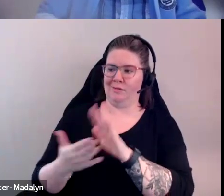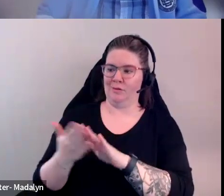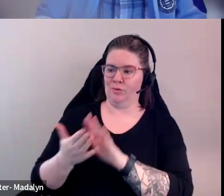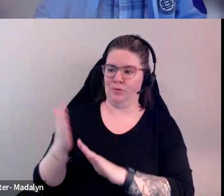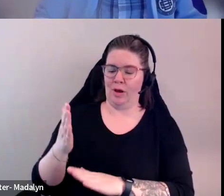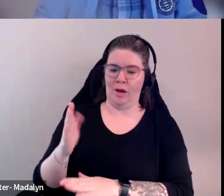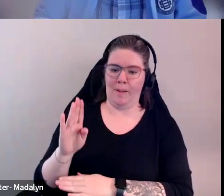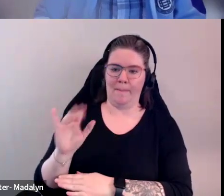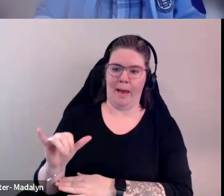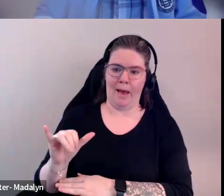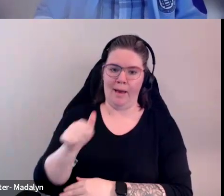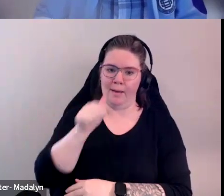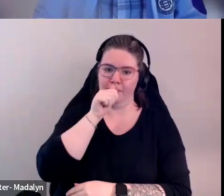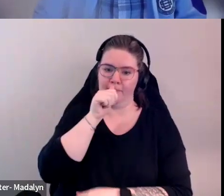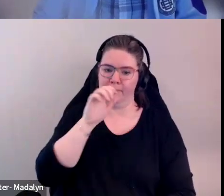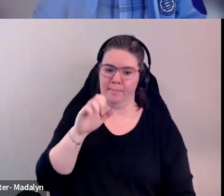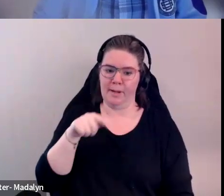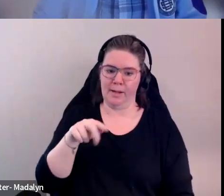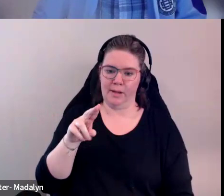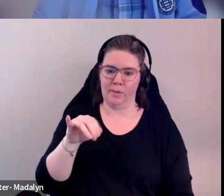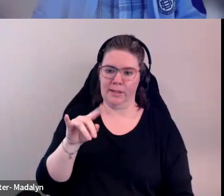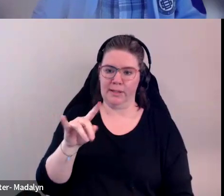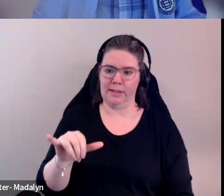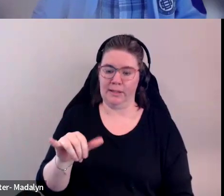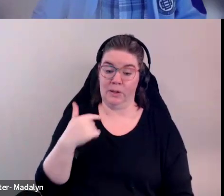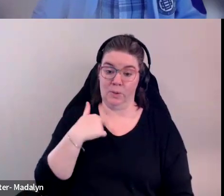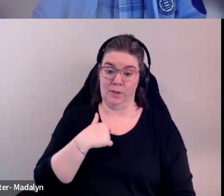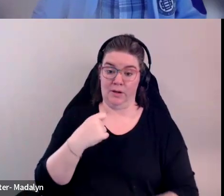Tom Olin: In our state. We're fighting because the healthcare. They're killing people.